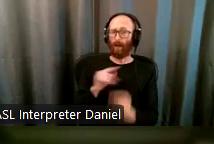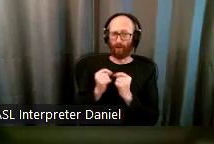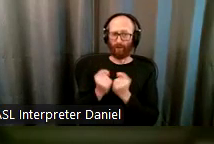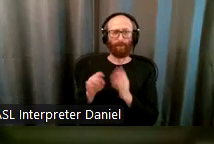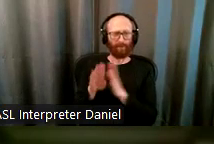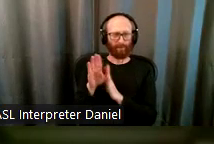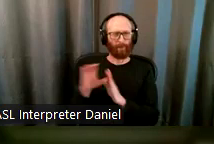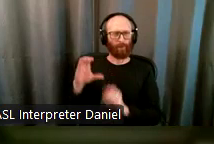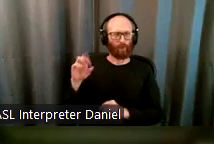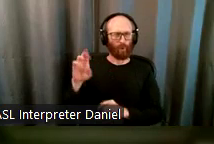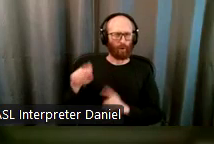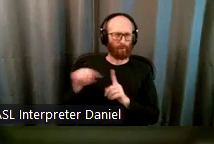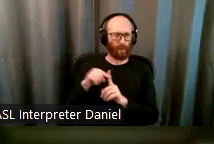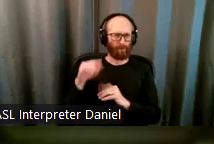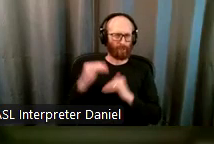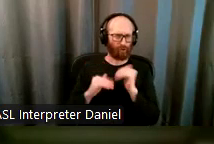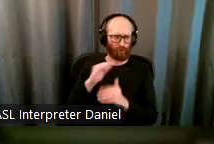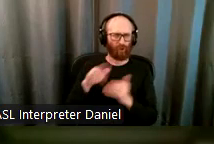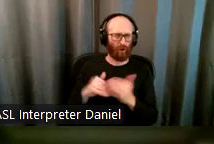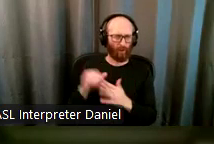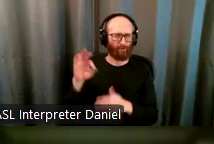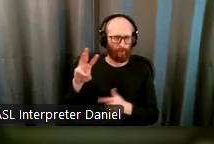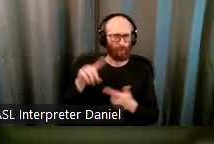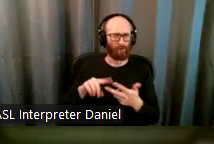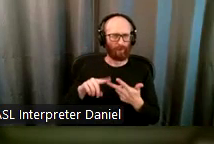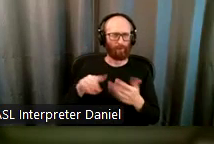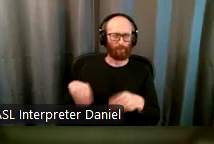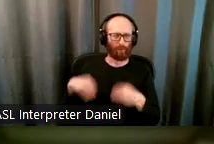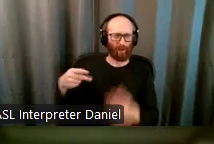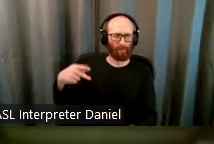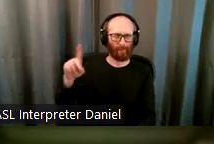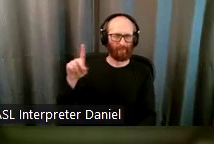Construction, all of the Frameworks, and provides the PDs on Core Plus,